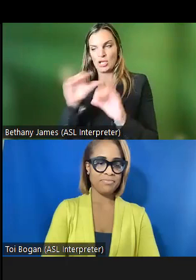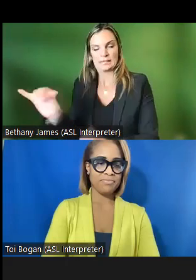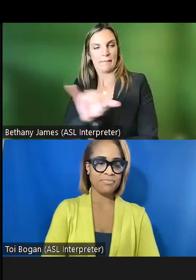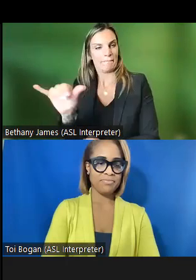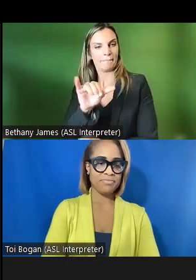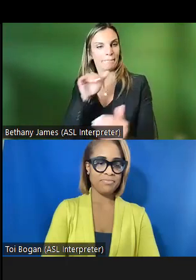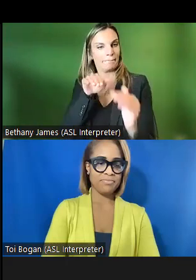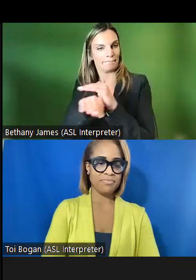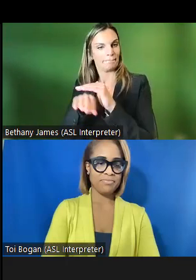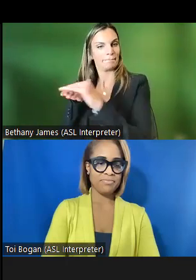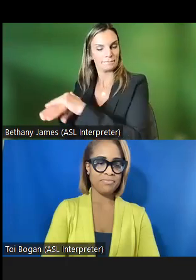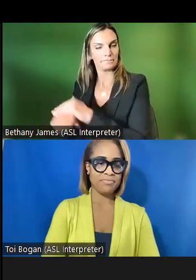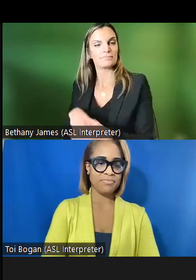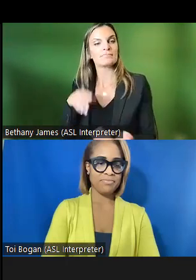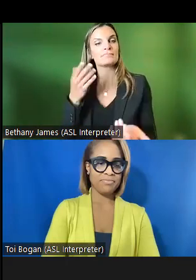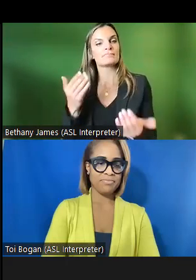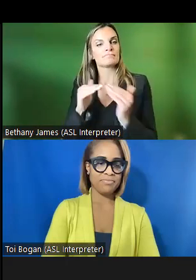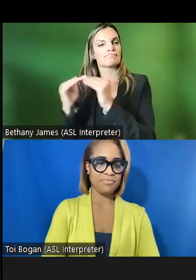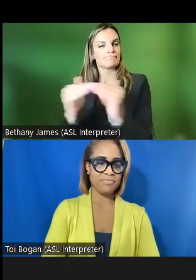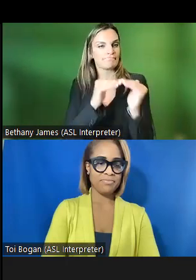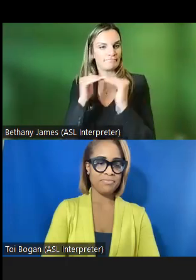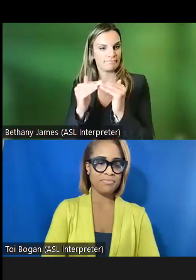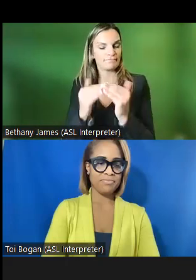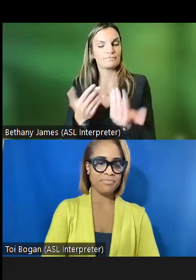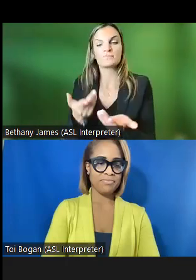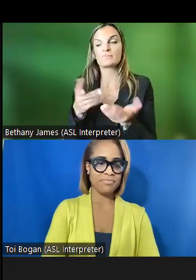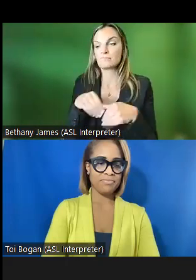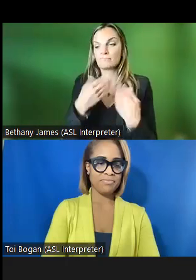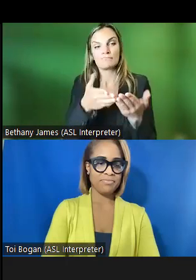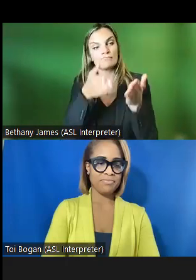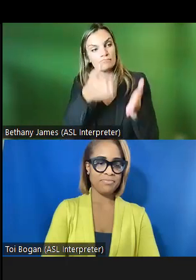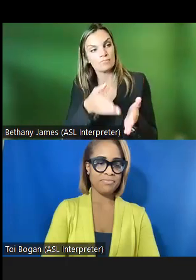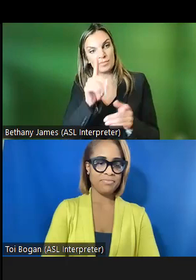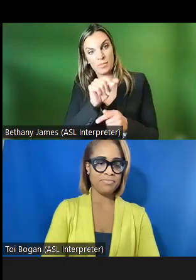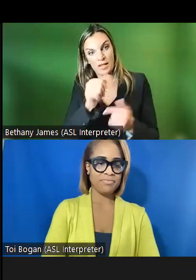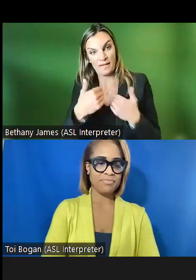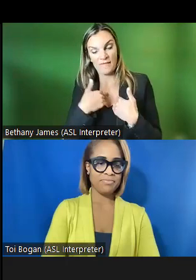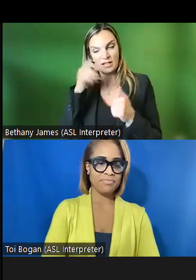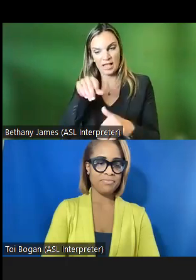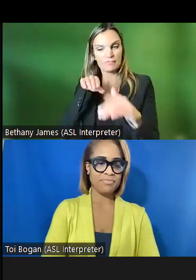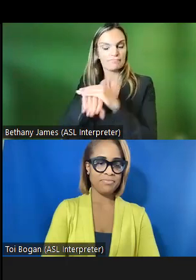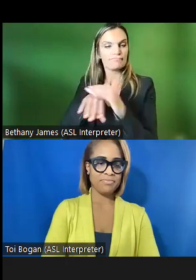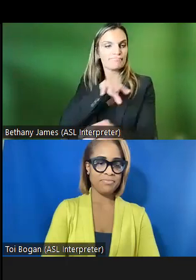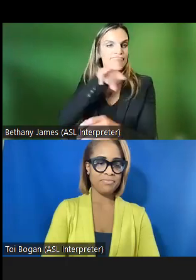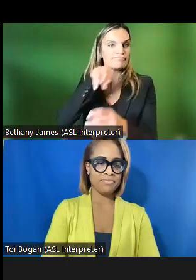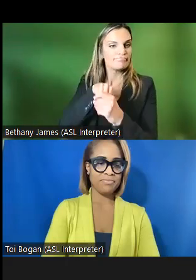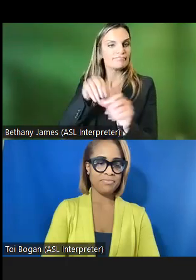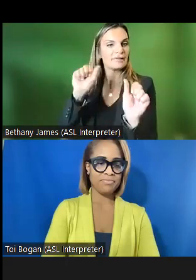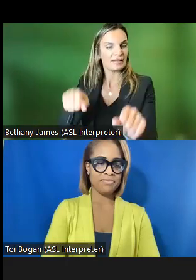allow for equal opportunity for the person to participate and benefit from. It applies to the presentation and exchange of materials.